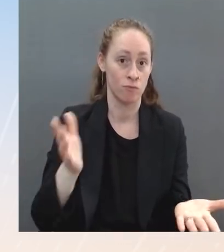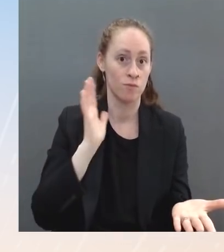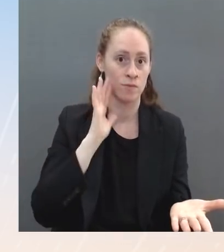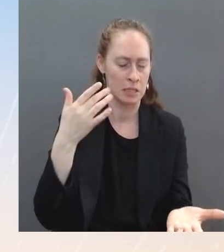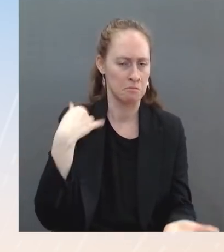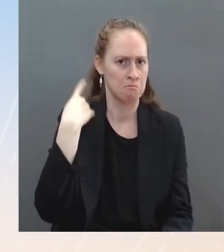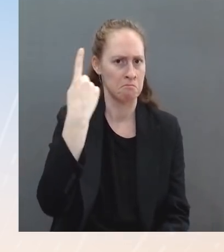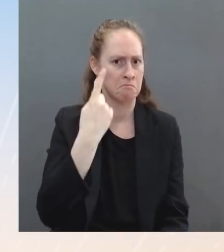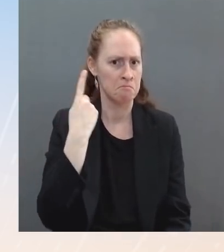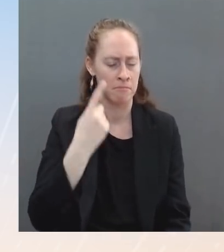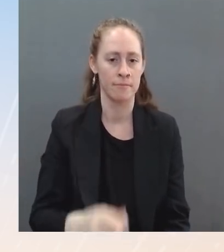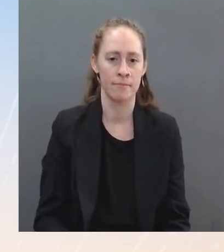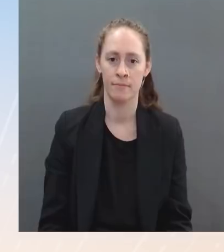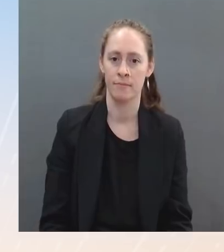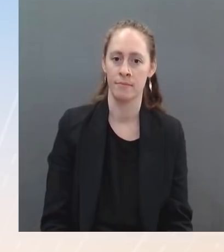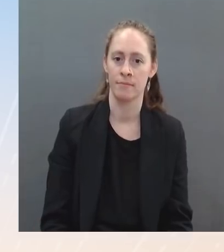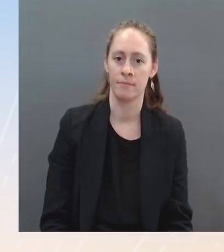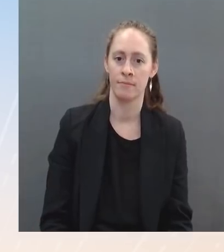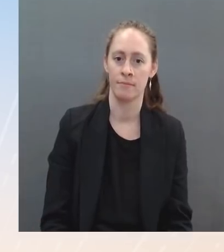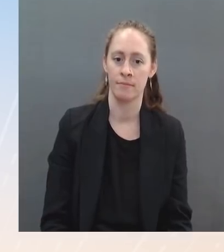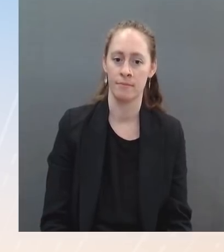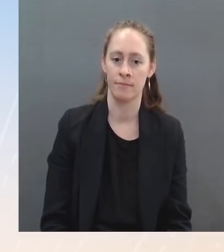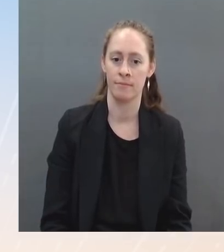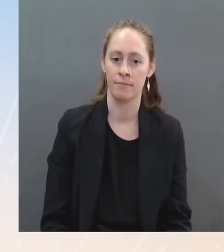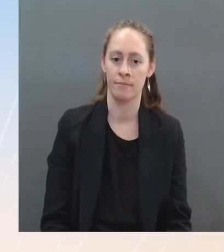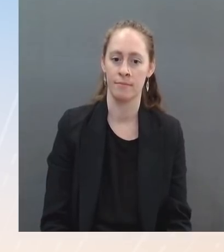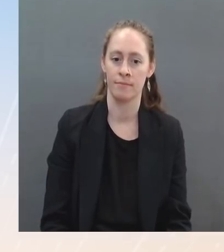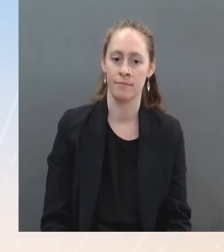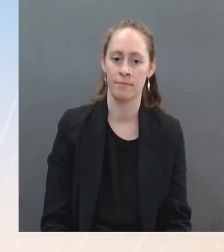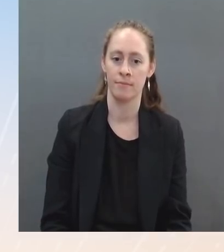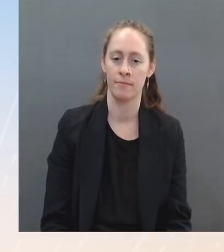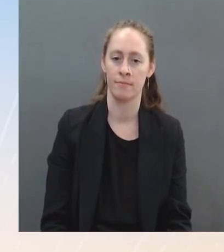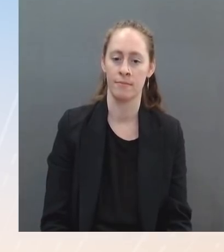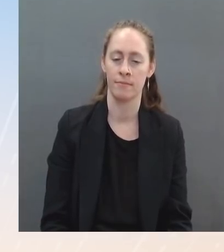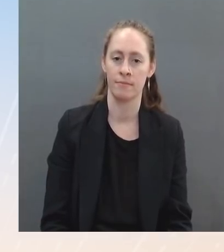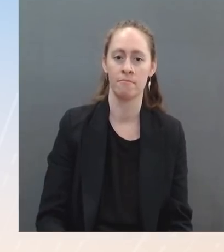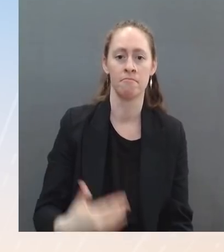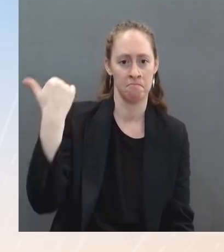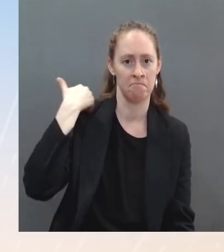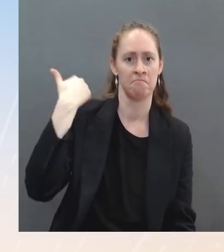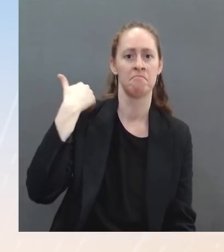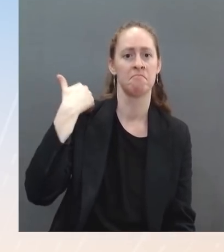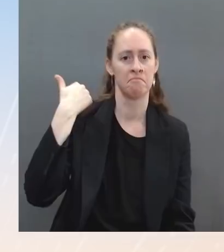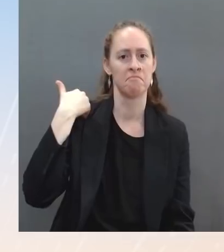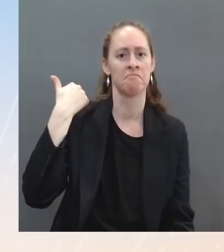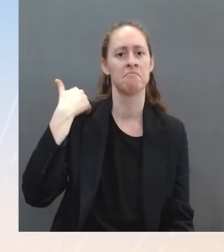it didn't have a measurable impact on gas prices. So what makes this administration believe